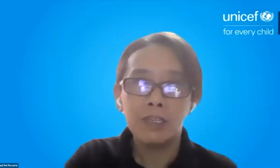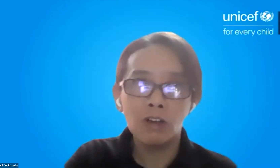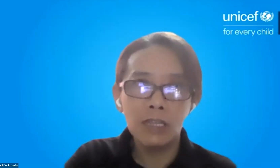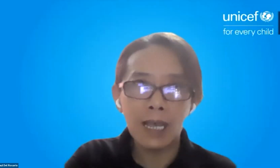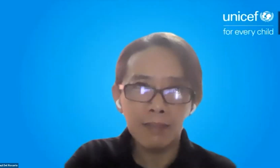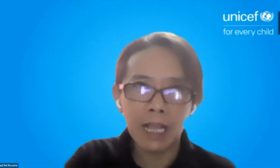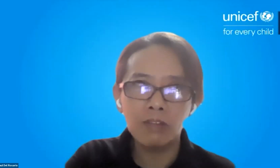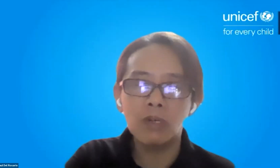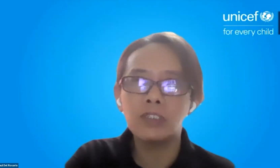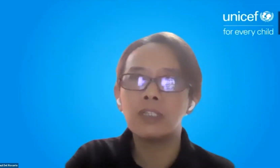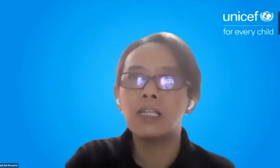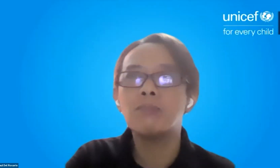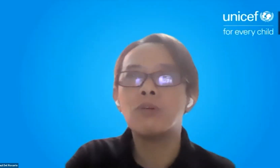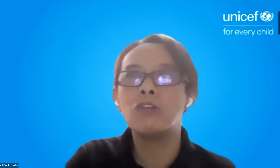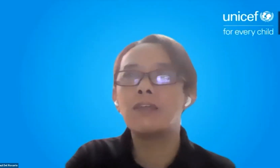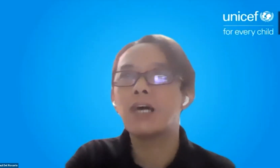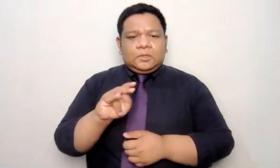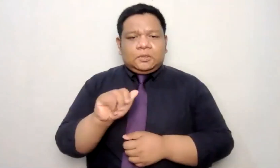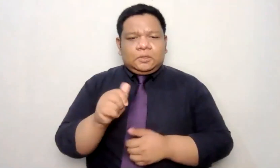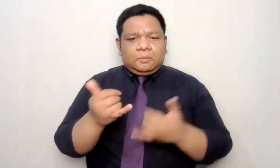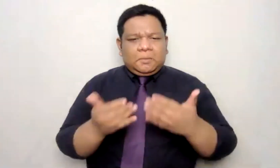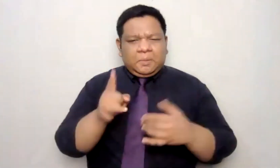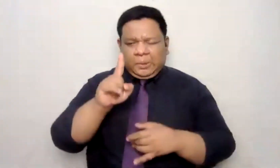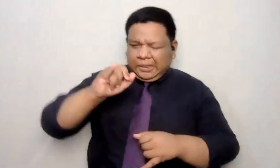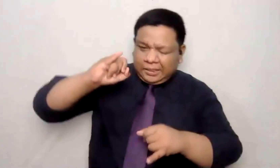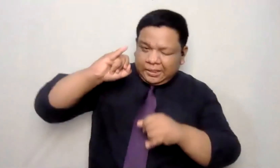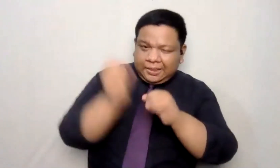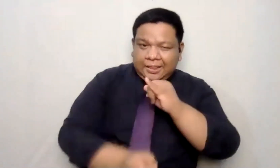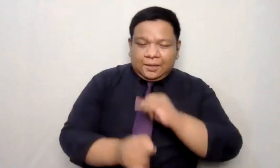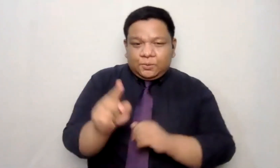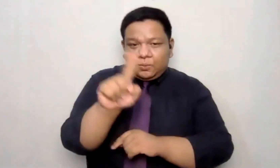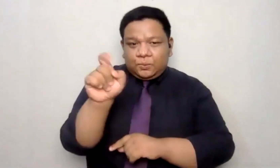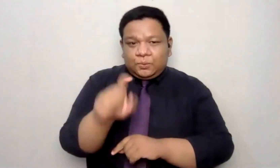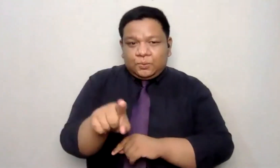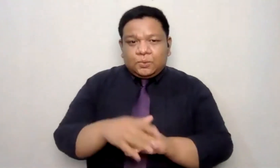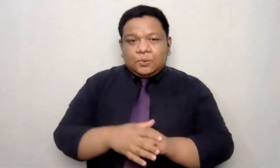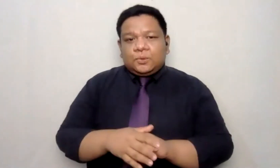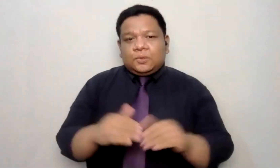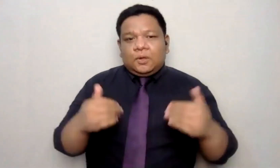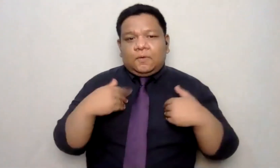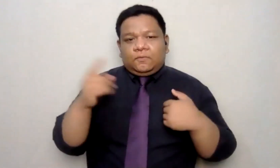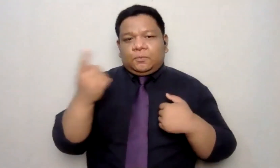Maybe just for the last question from me as someone commented that the time for Q&A is very short.